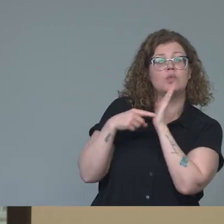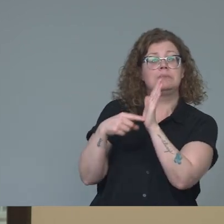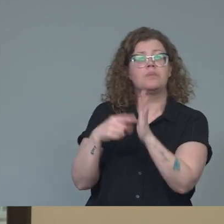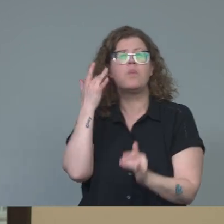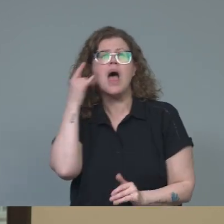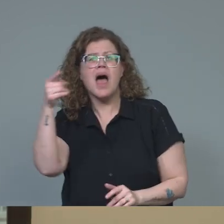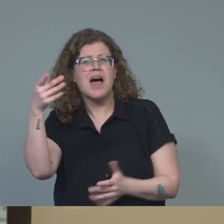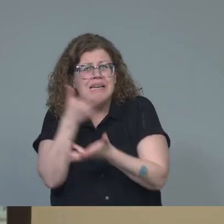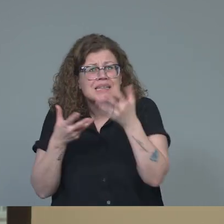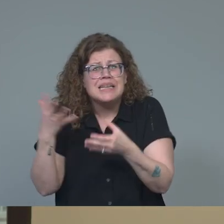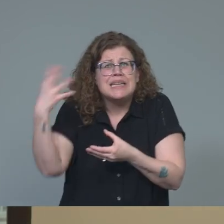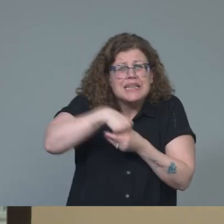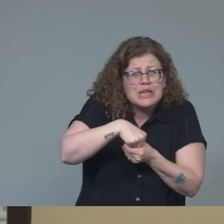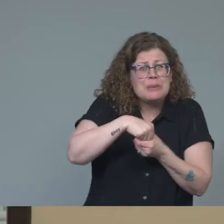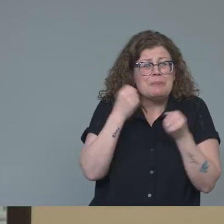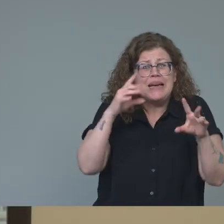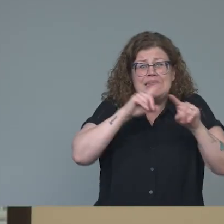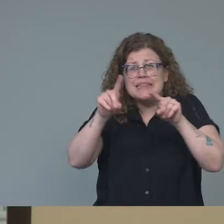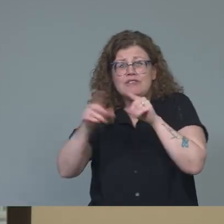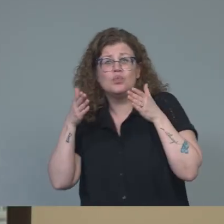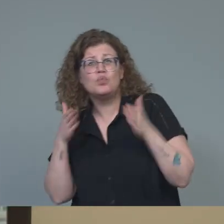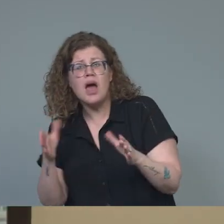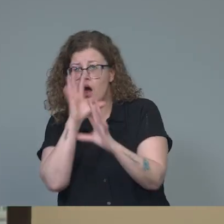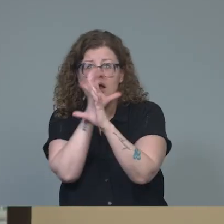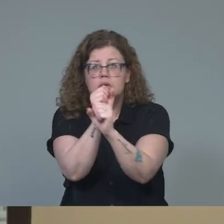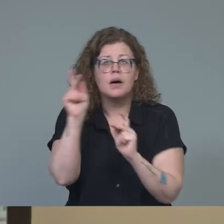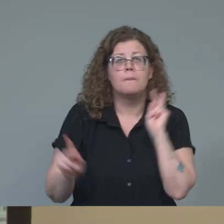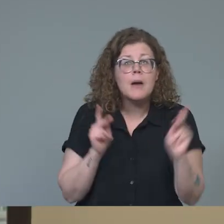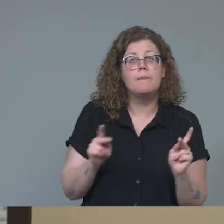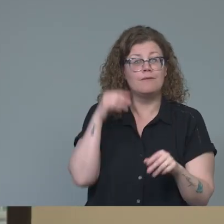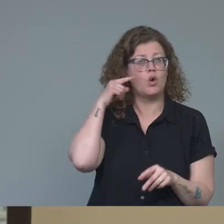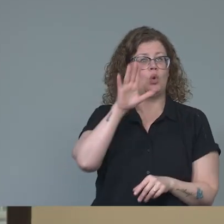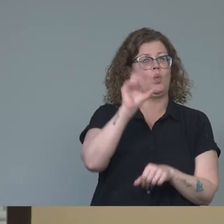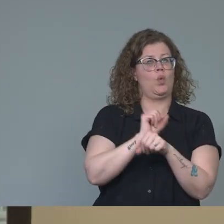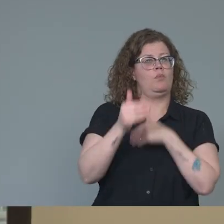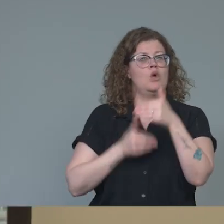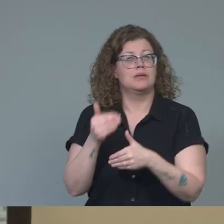and Harvey's Passage and biking and activities and beers with friends and a lot of the like,